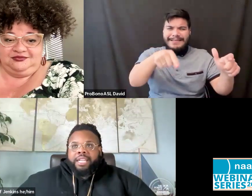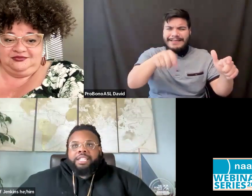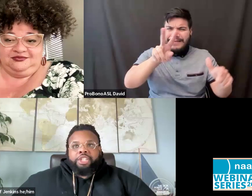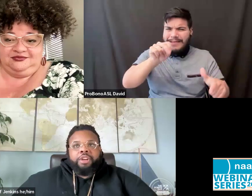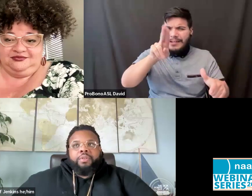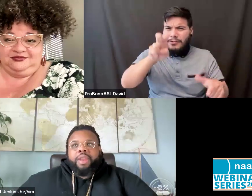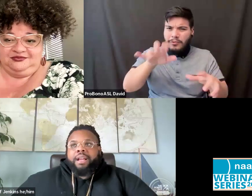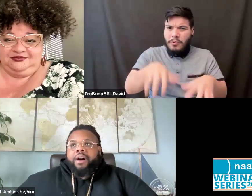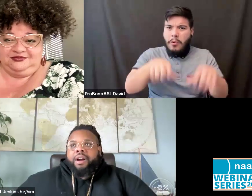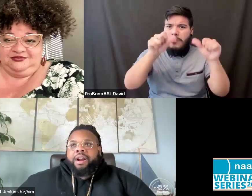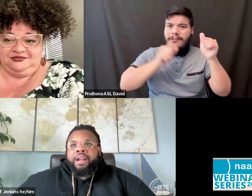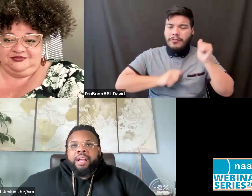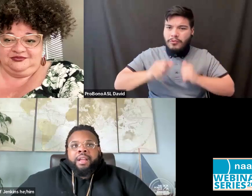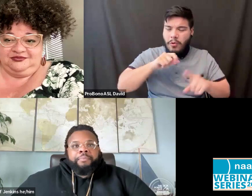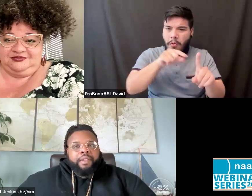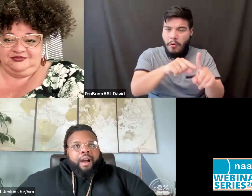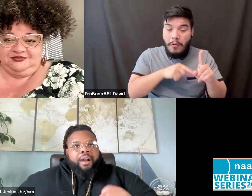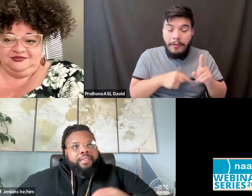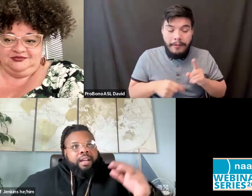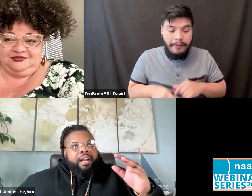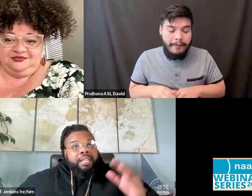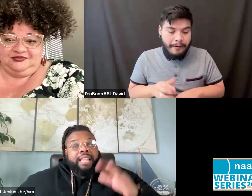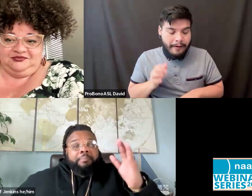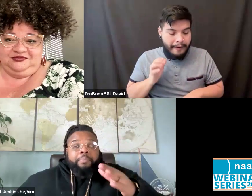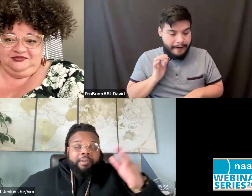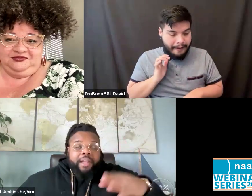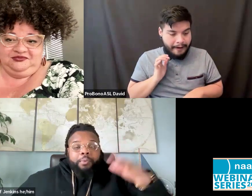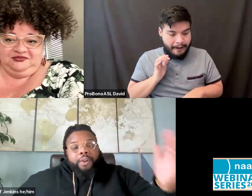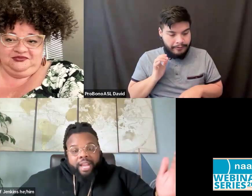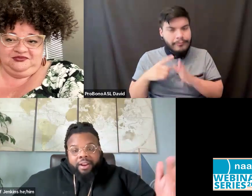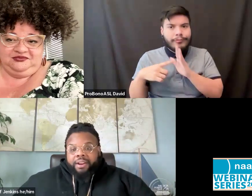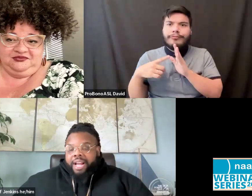just to show like our art, let the people know that we were here.